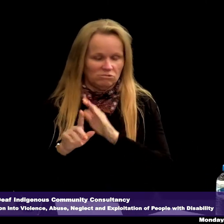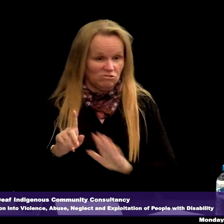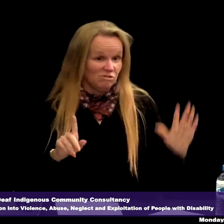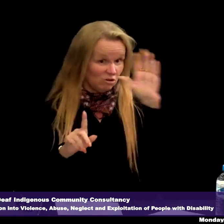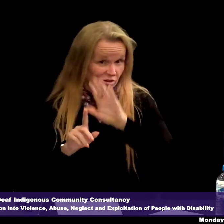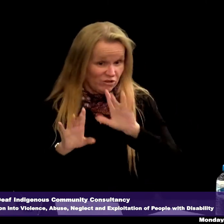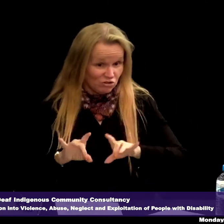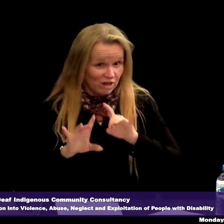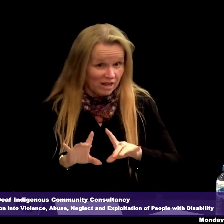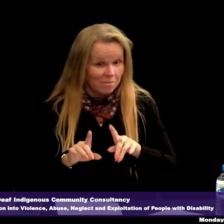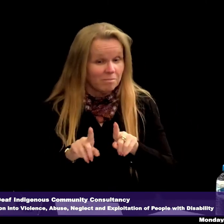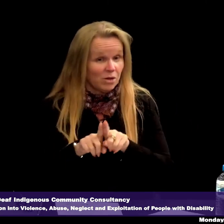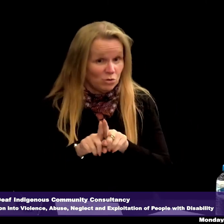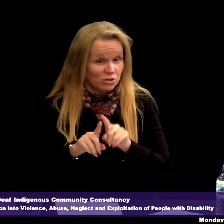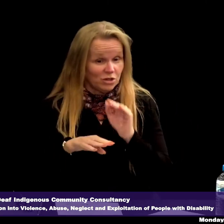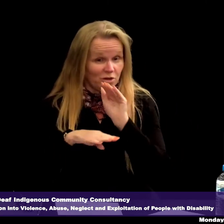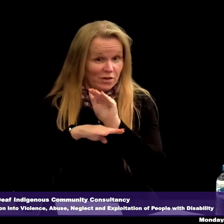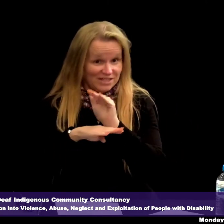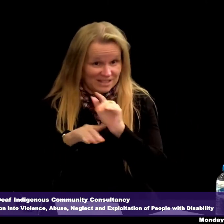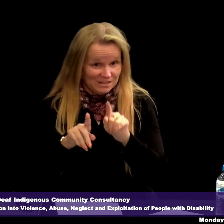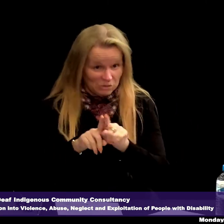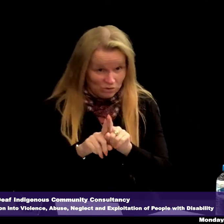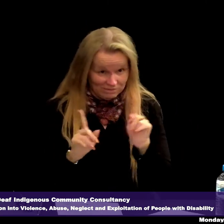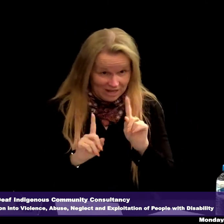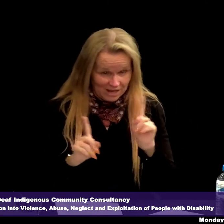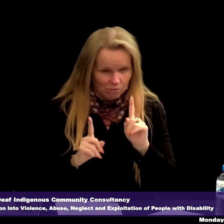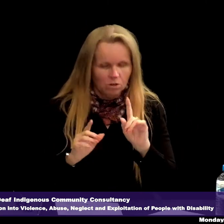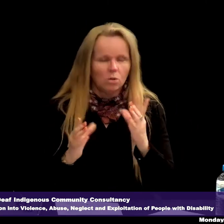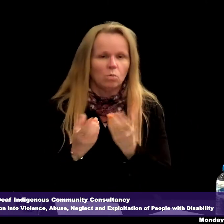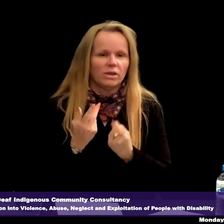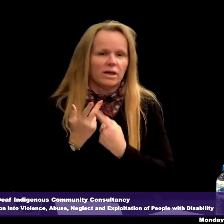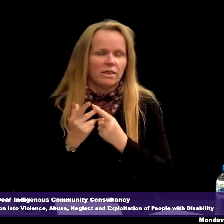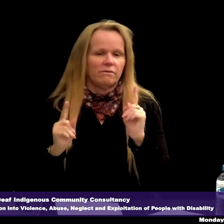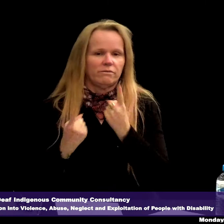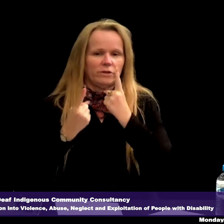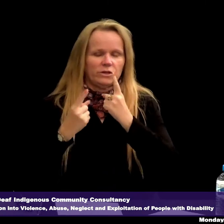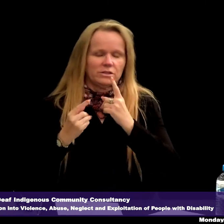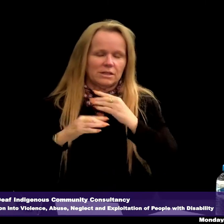My work entails travel around Australia and overseas as well, currently, with other